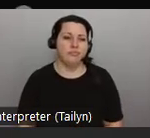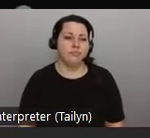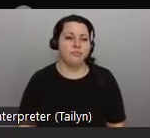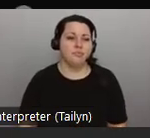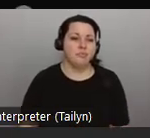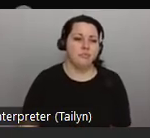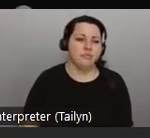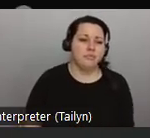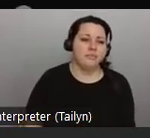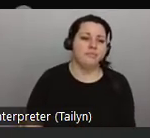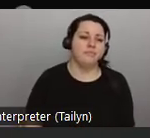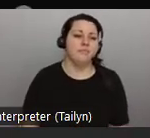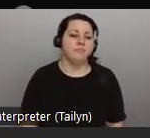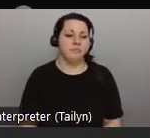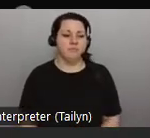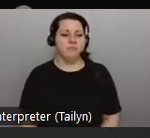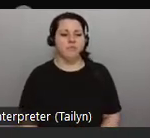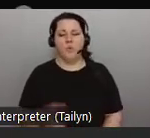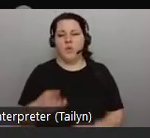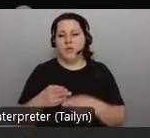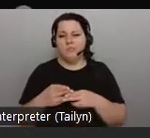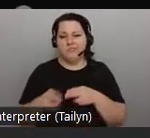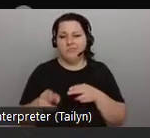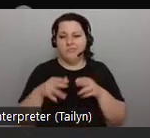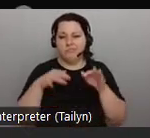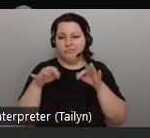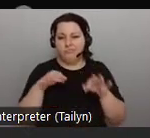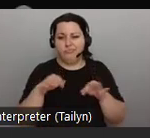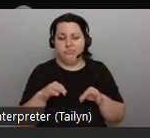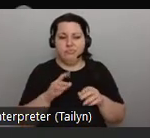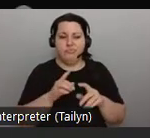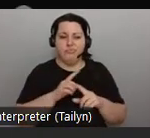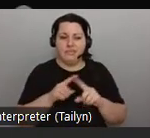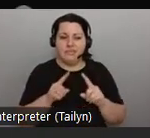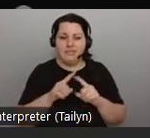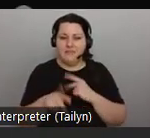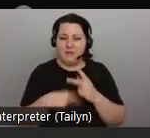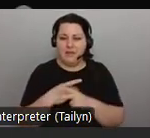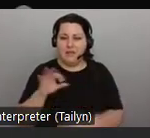on-screen… And we are going to quickly walk through